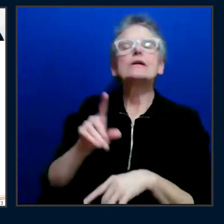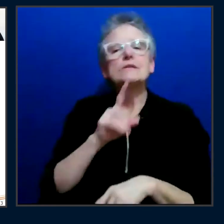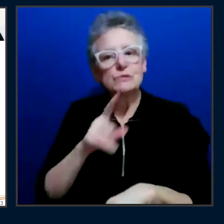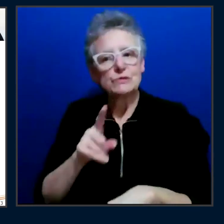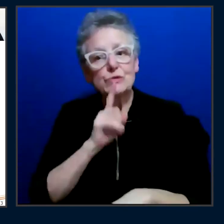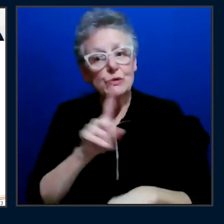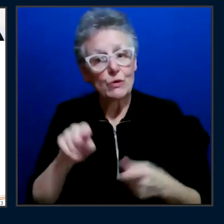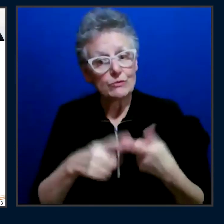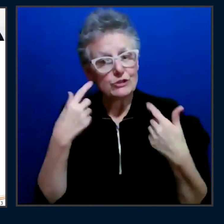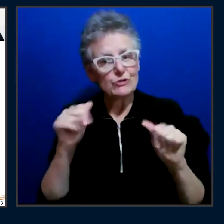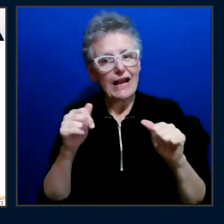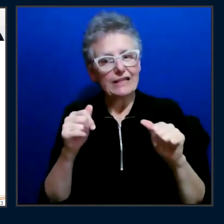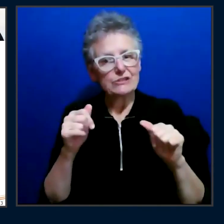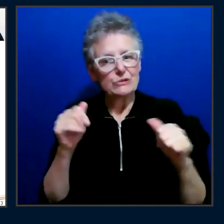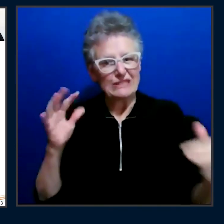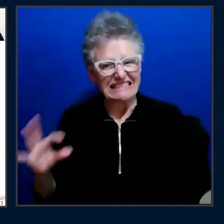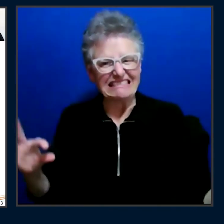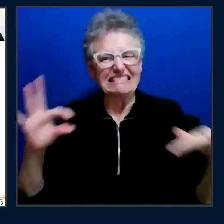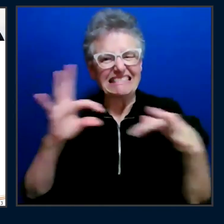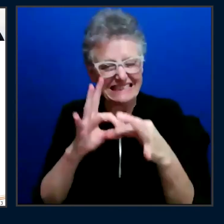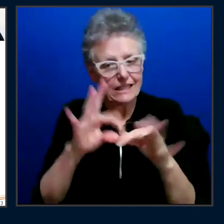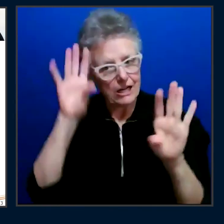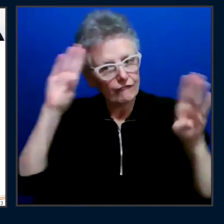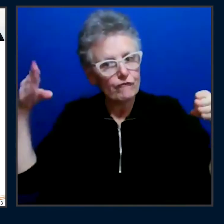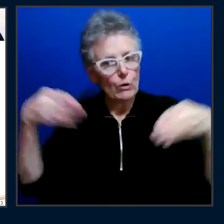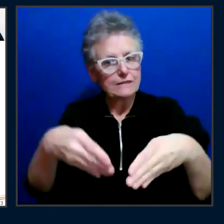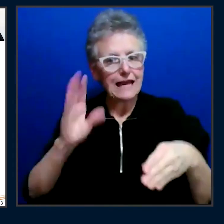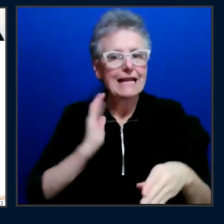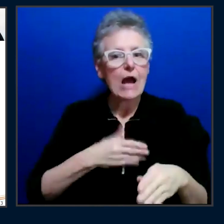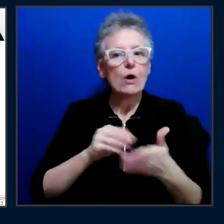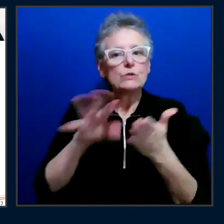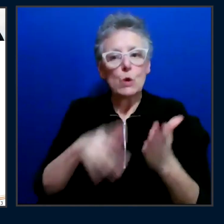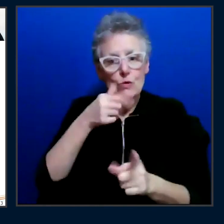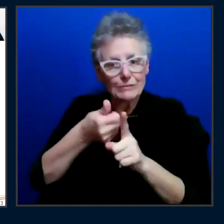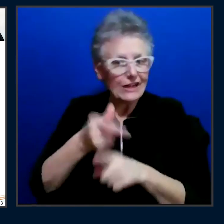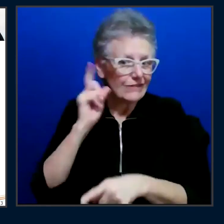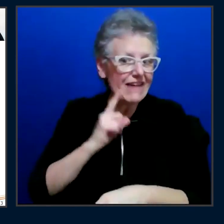as we're trying to kind of bridge the gap here and focus on our students who are deaf